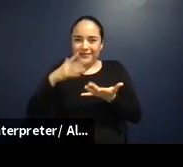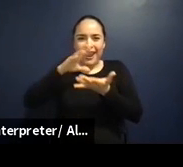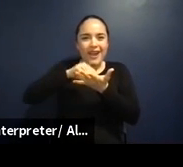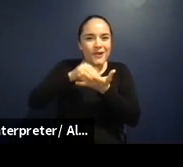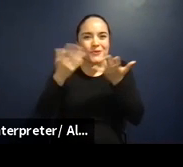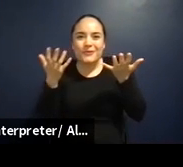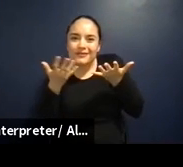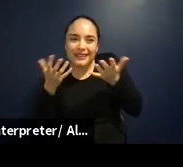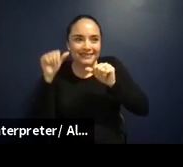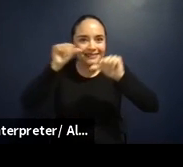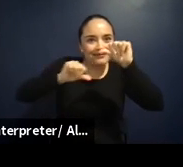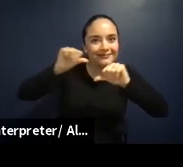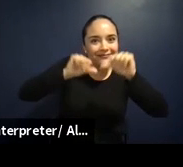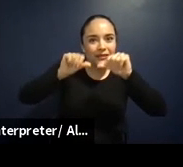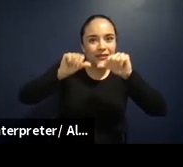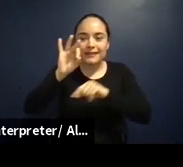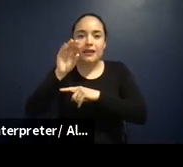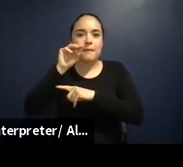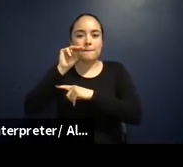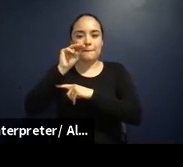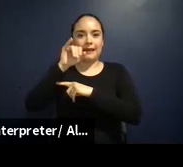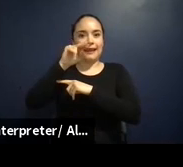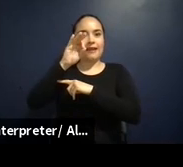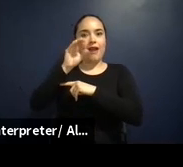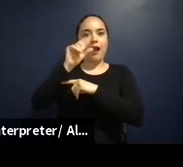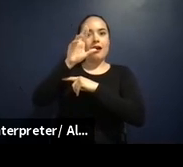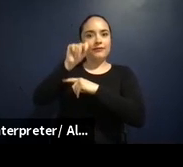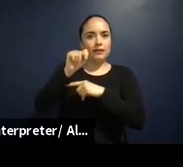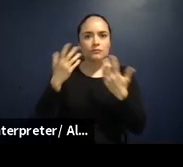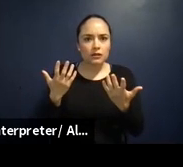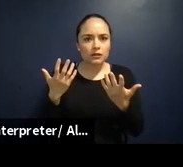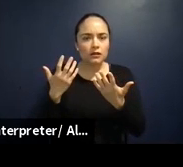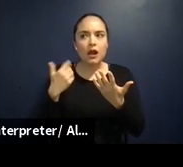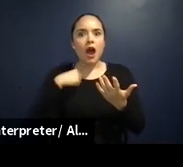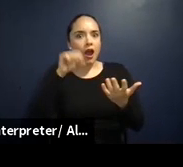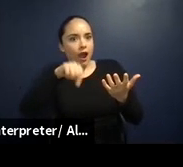don't know a lot about Minecraft, but I hear you do, so I'm really excited to talk about rocks